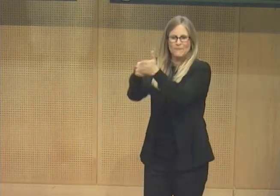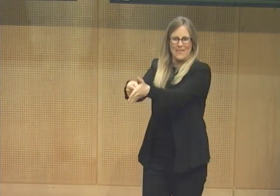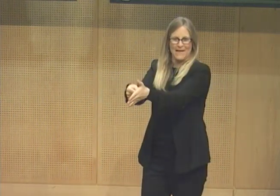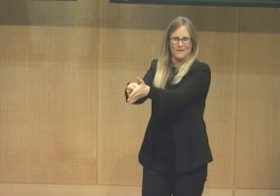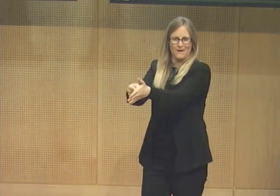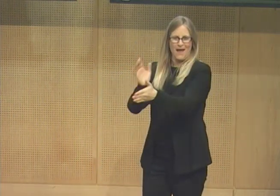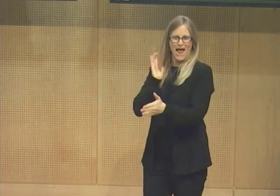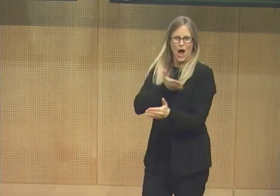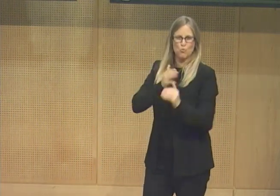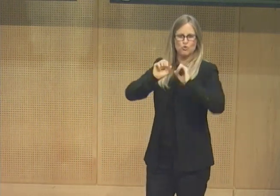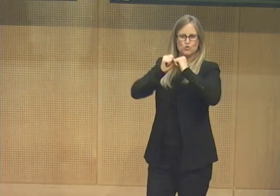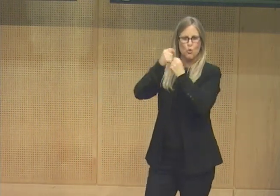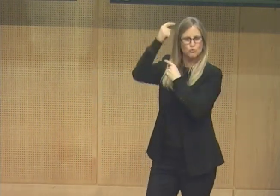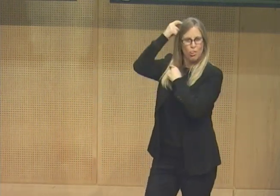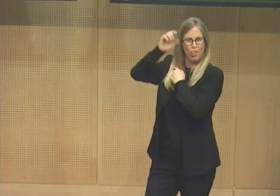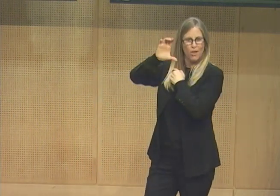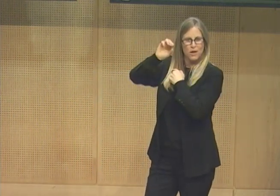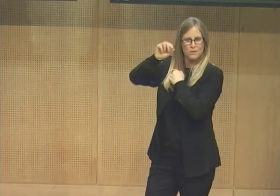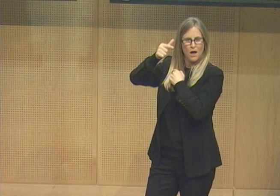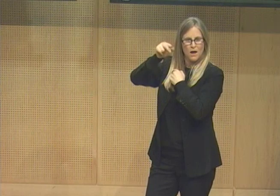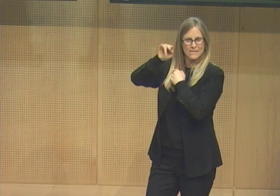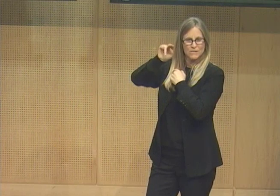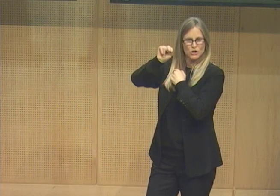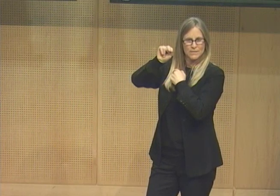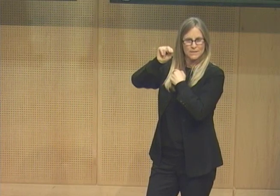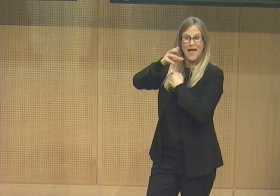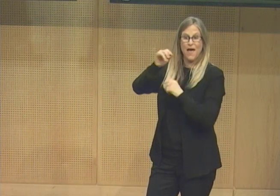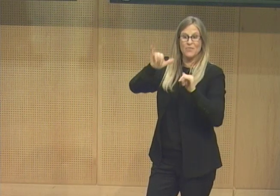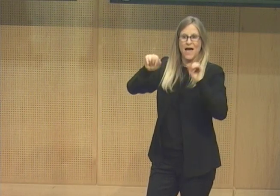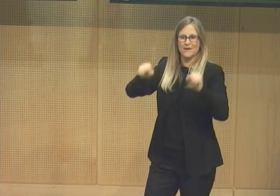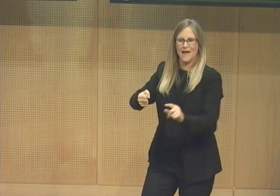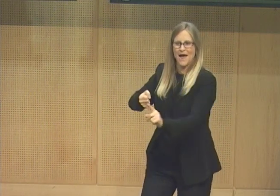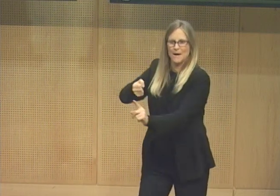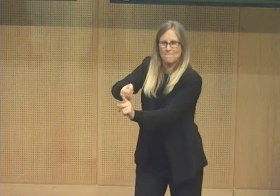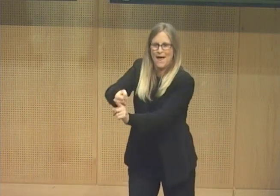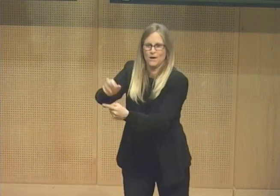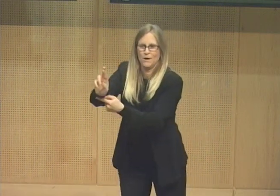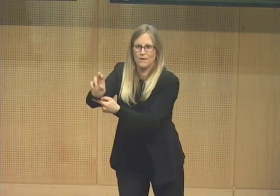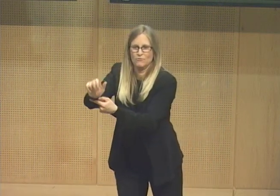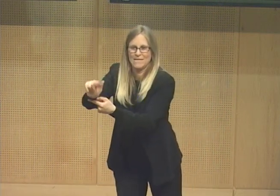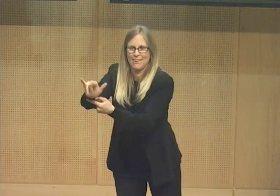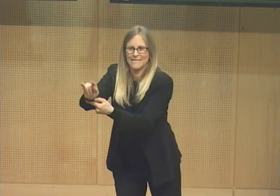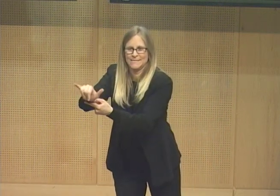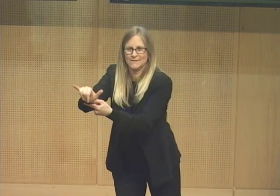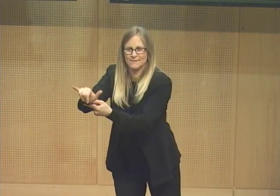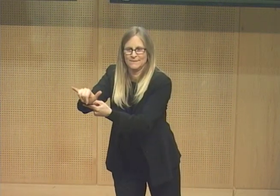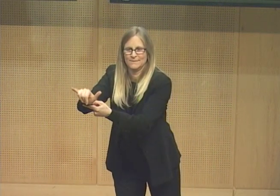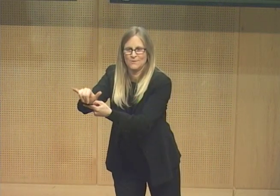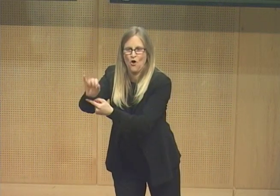to reflect our social cognition. And that can impact reality,